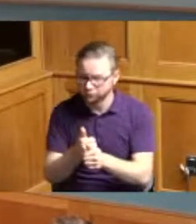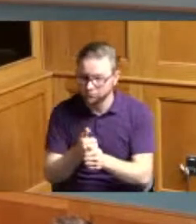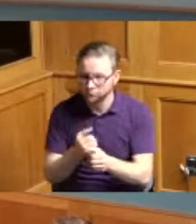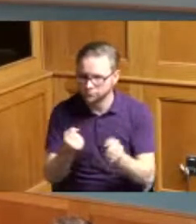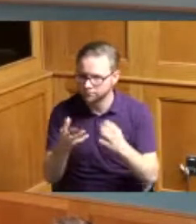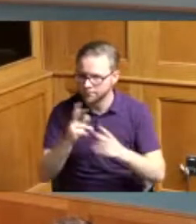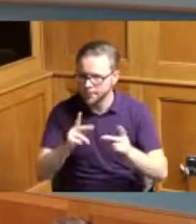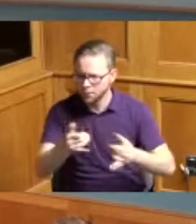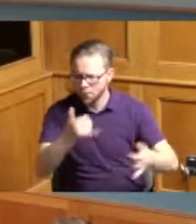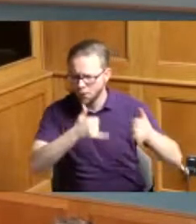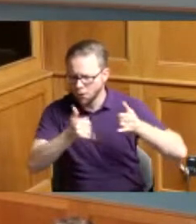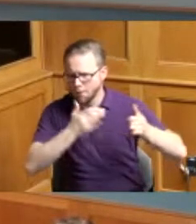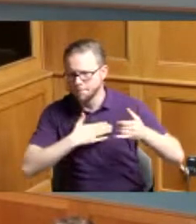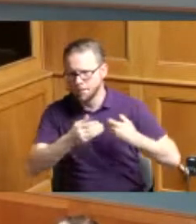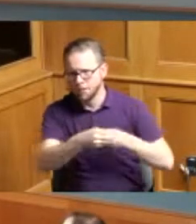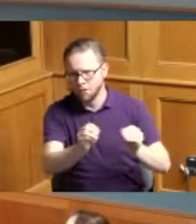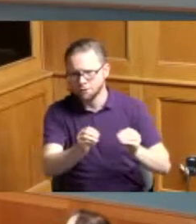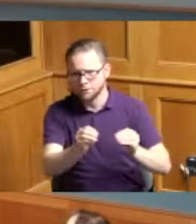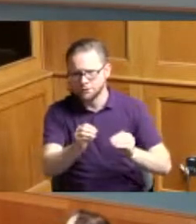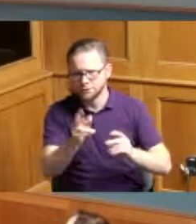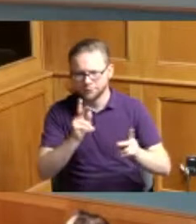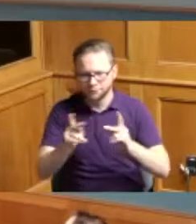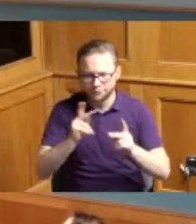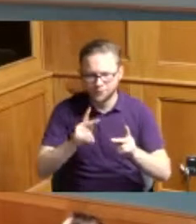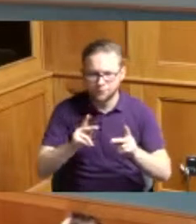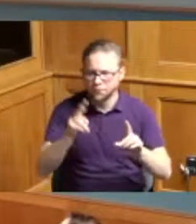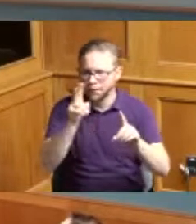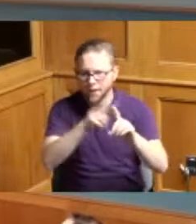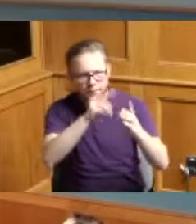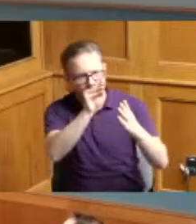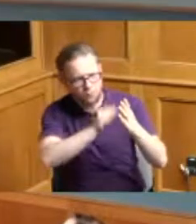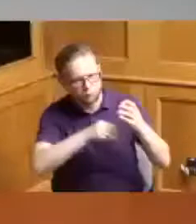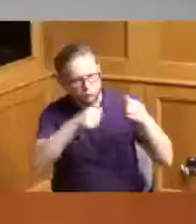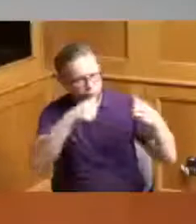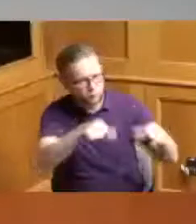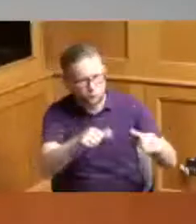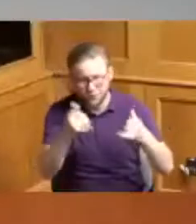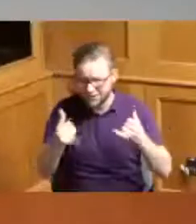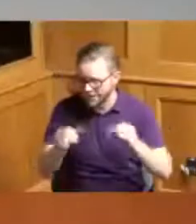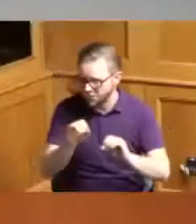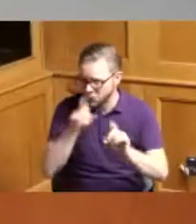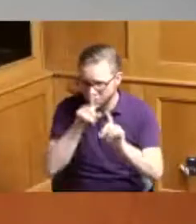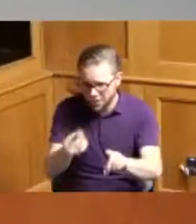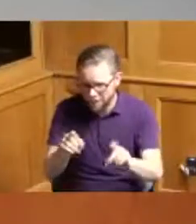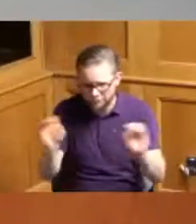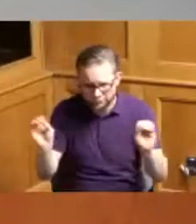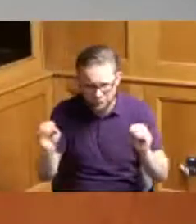the backlog and people not I'm getting responses related to their assistance can you I don't know